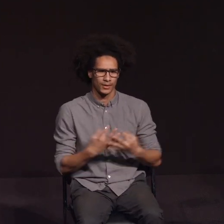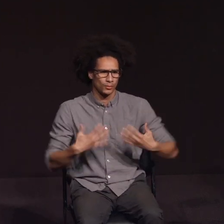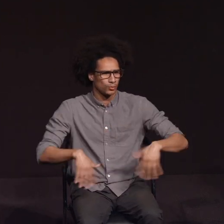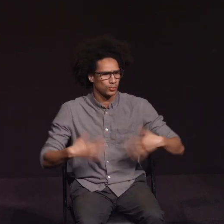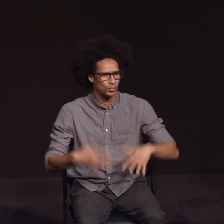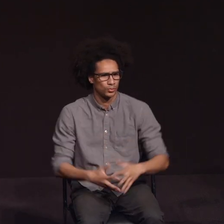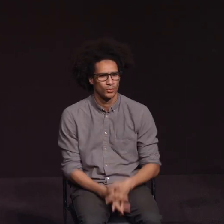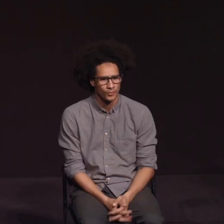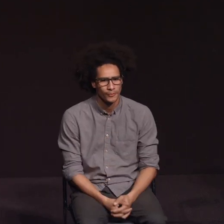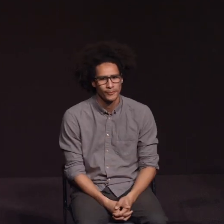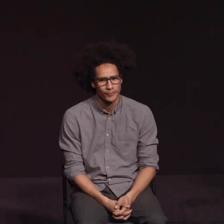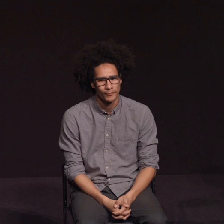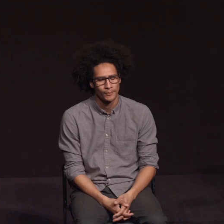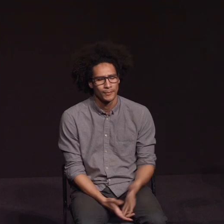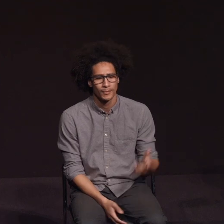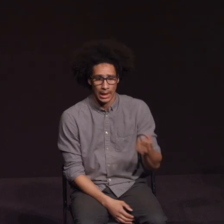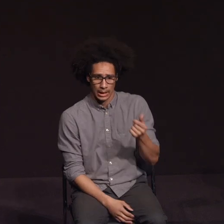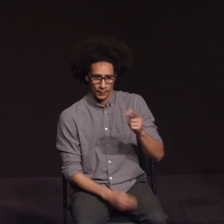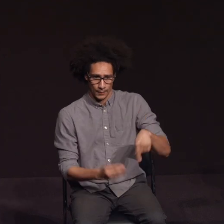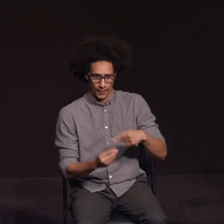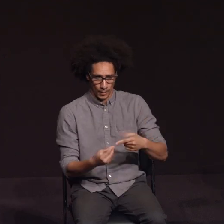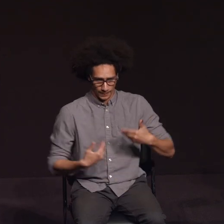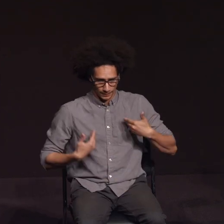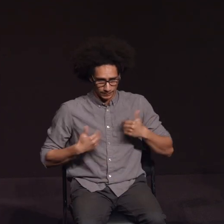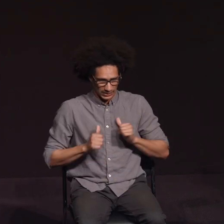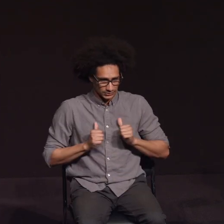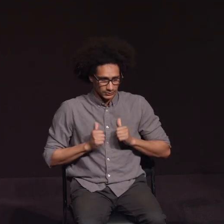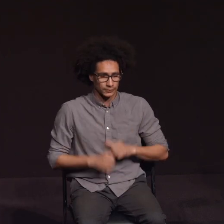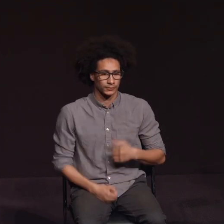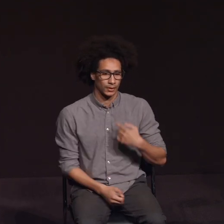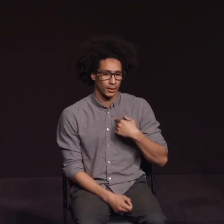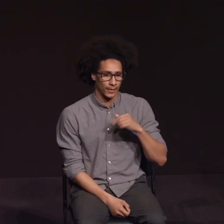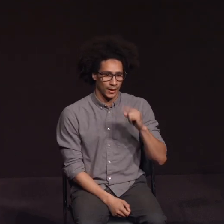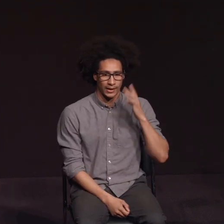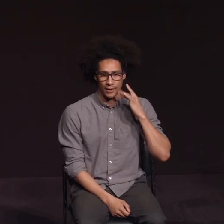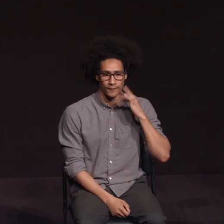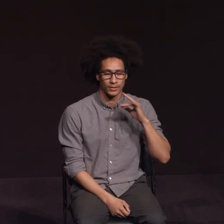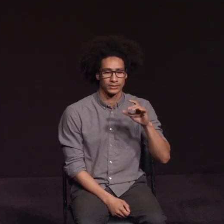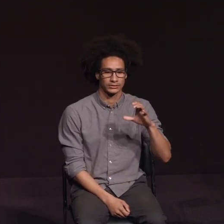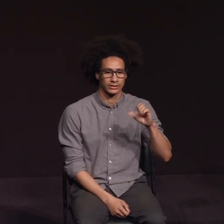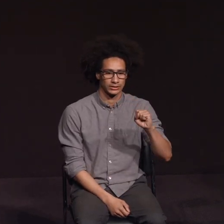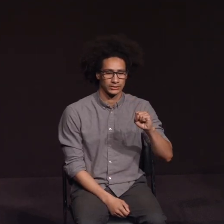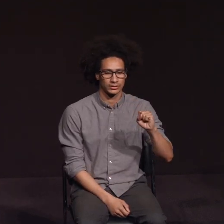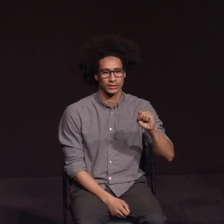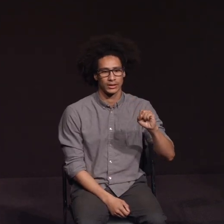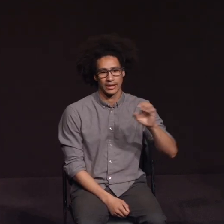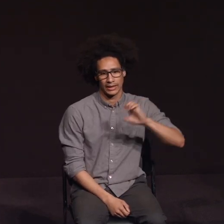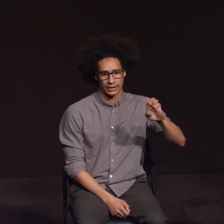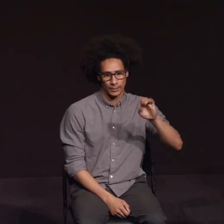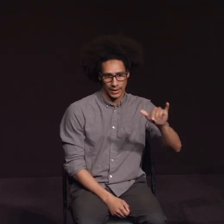And a little bit about me. I'm at California State University, East Bay graduate.